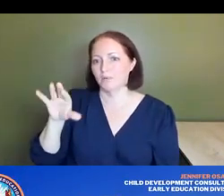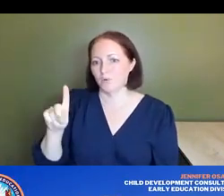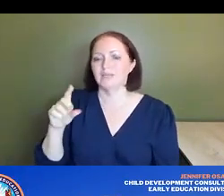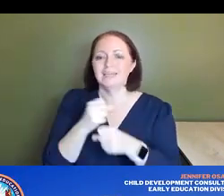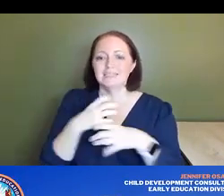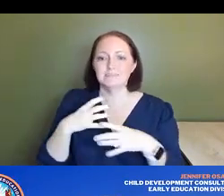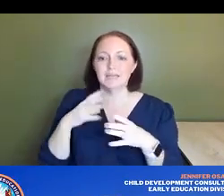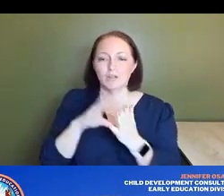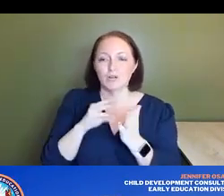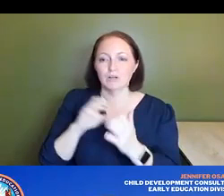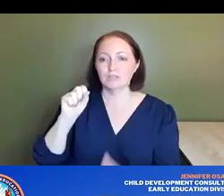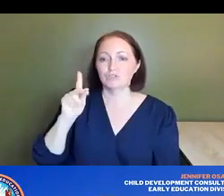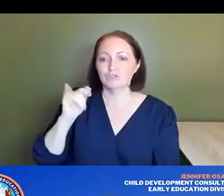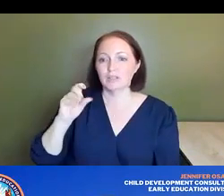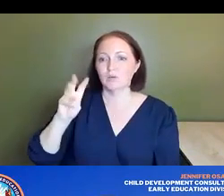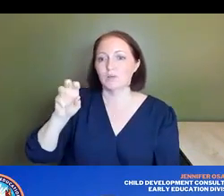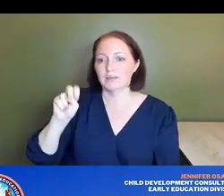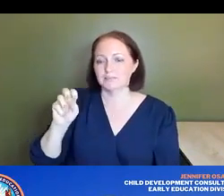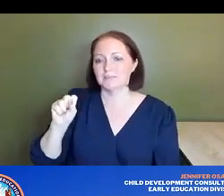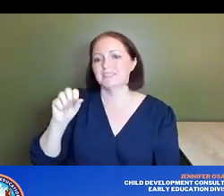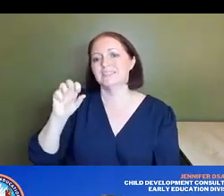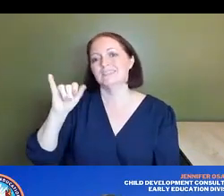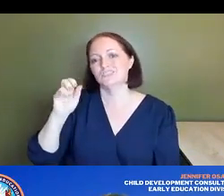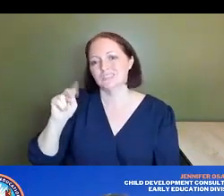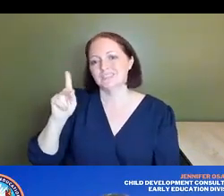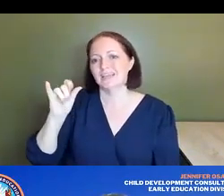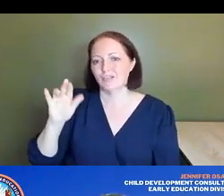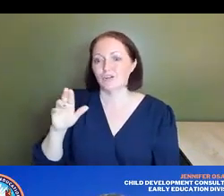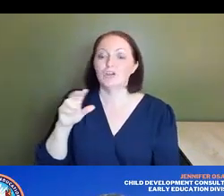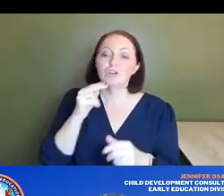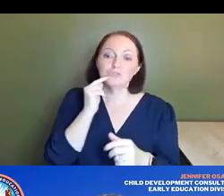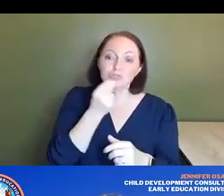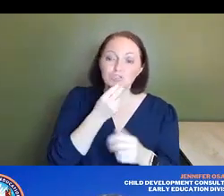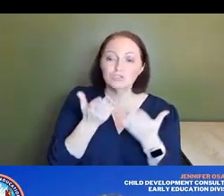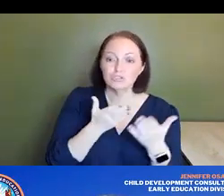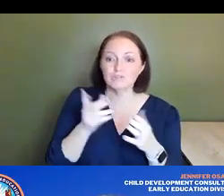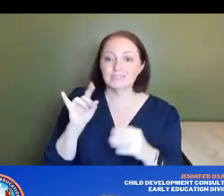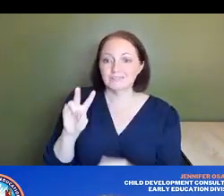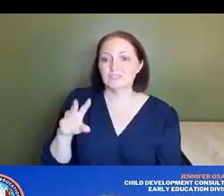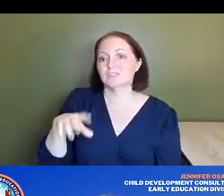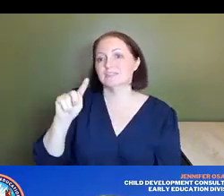Sterling Williams and Jen Taylor. From the Nutrition Services Division we have Tara Masse.